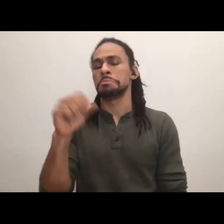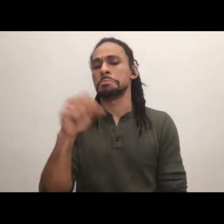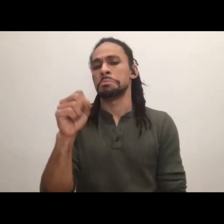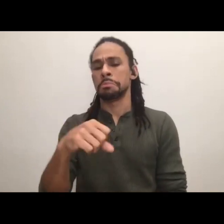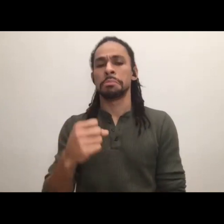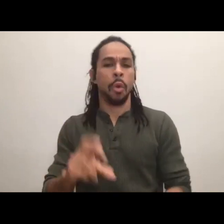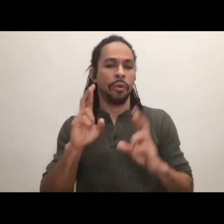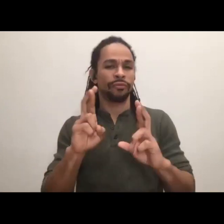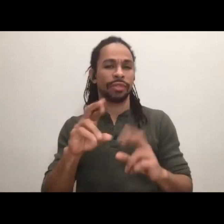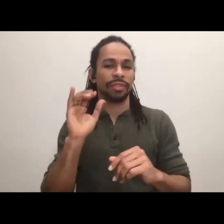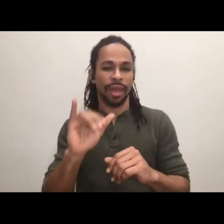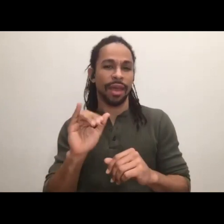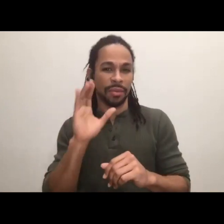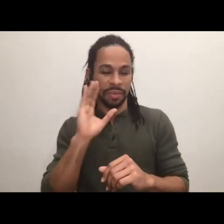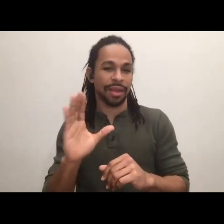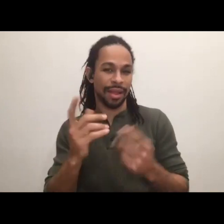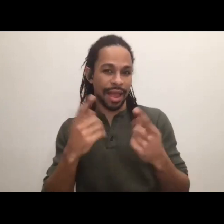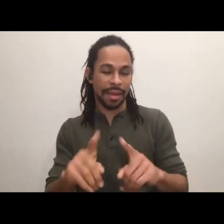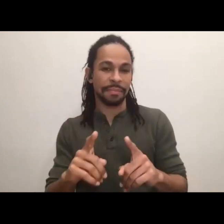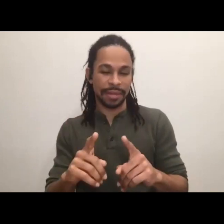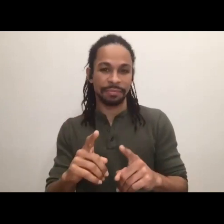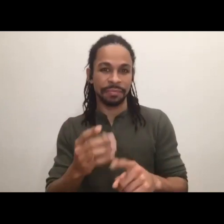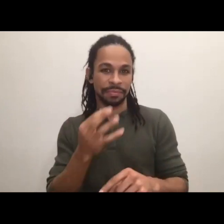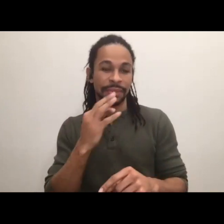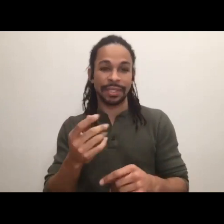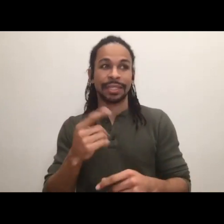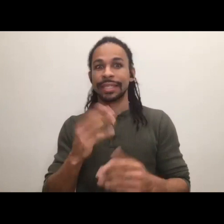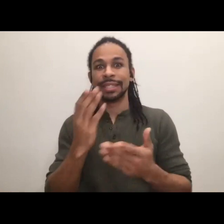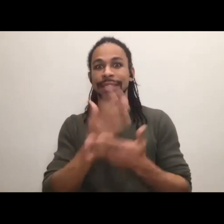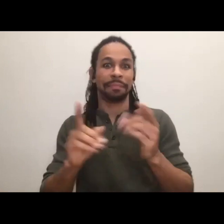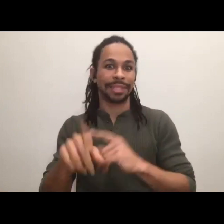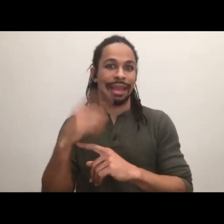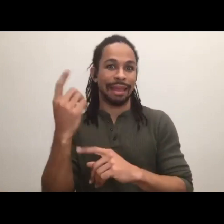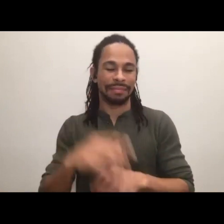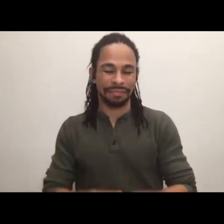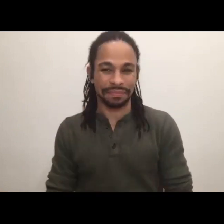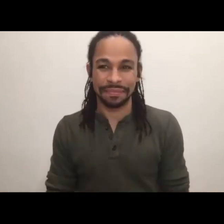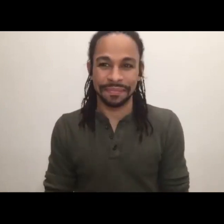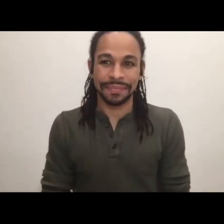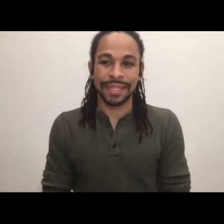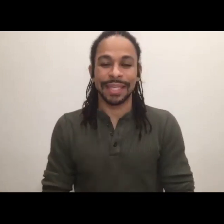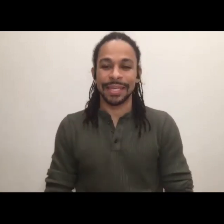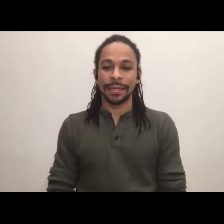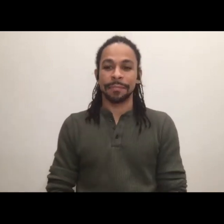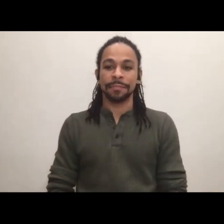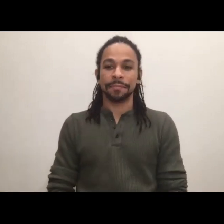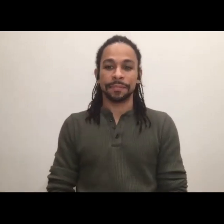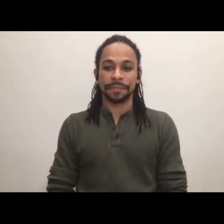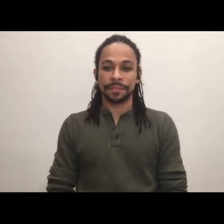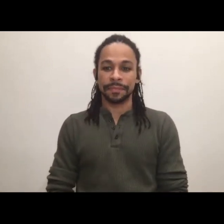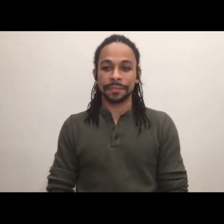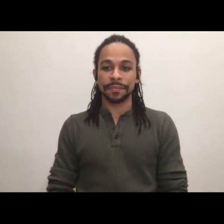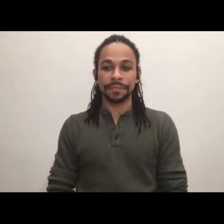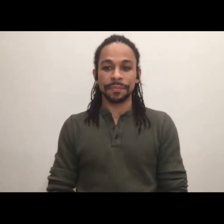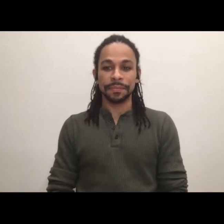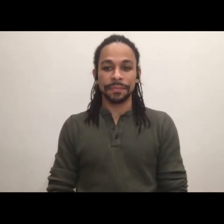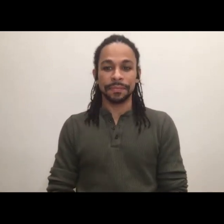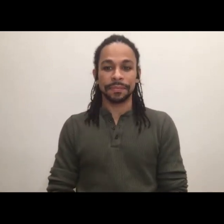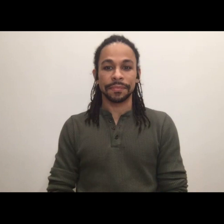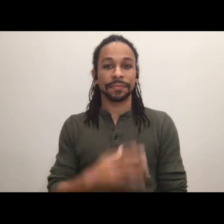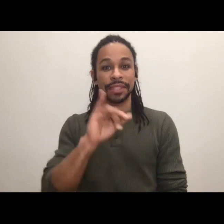Sorry, this is Lexi here. And we looked for alt-text of the images that appeared as headers